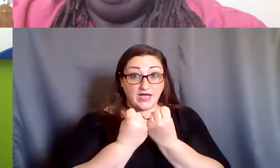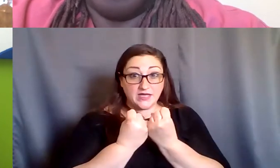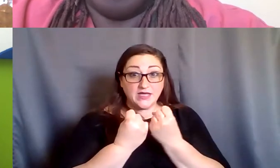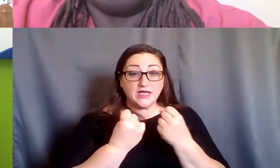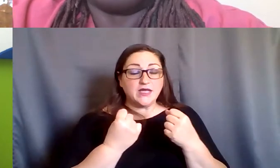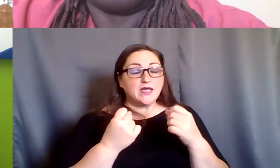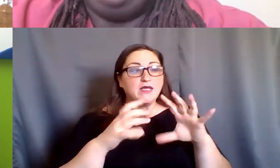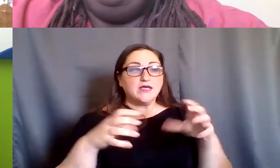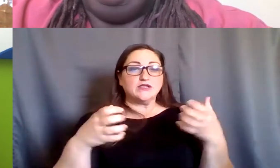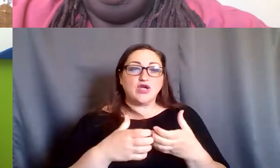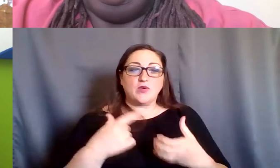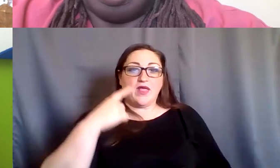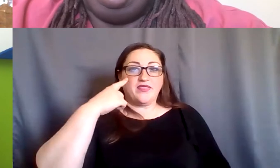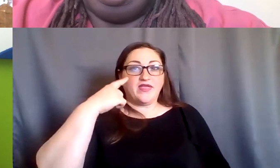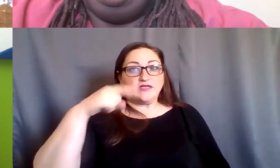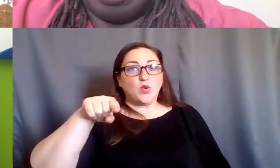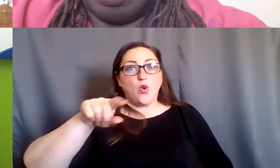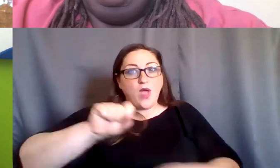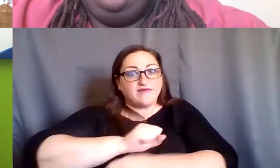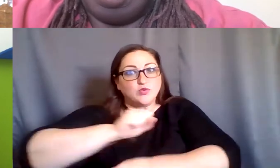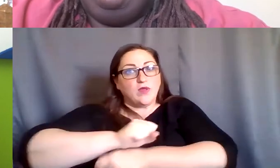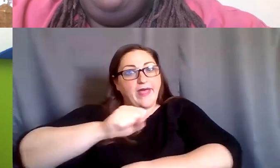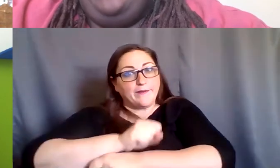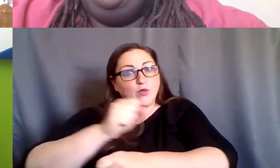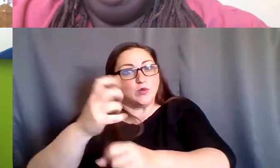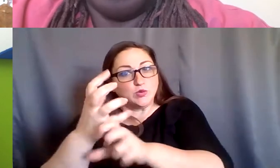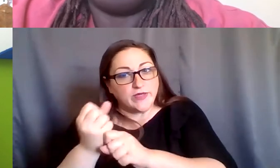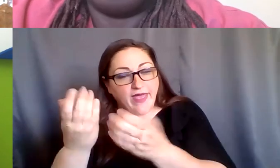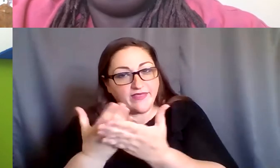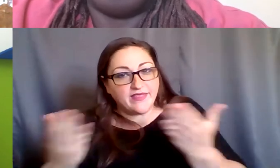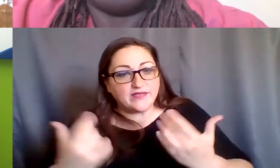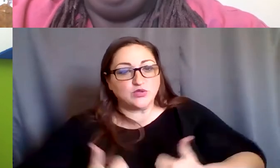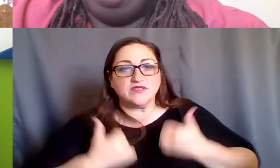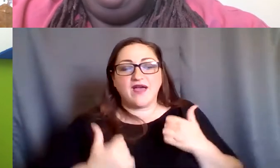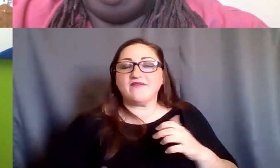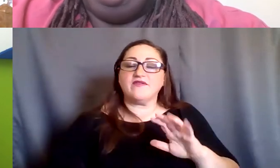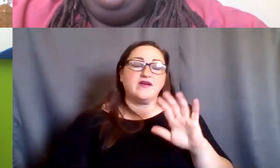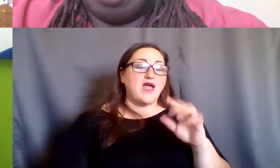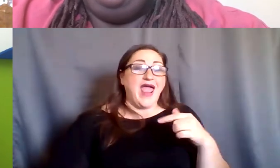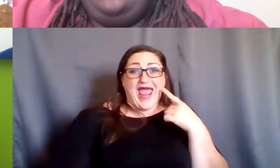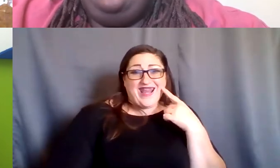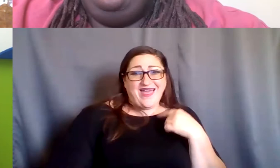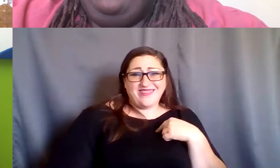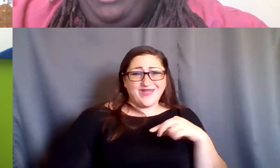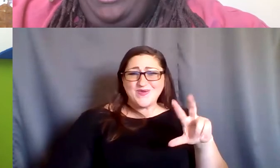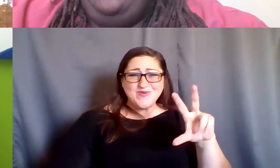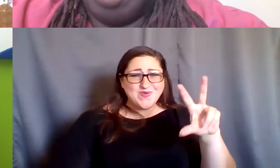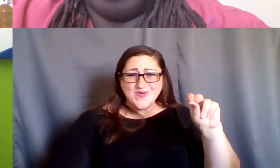have to labor in order to get the things that you need to survive. We should not be laboring for the things we need to survive.